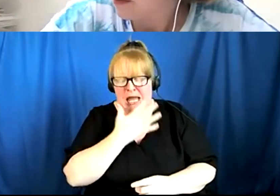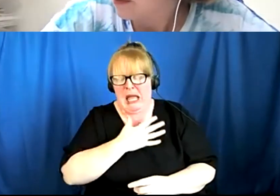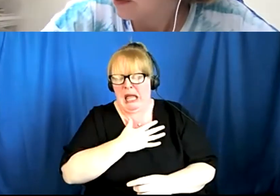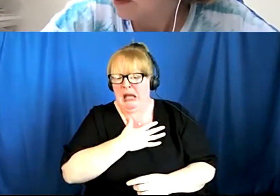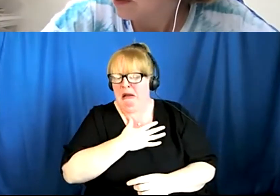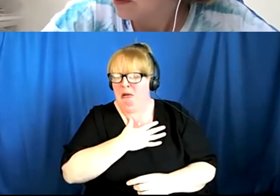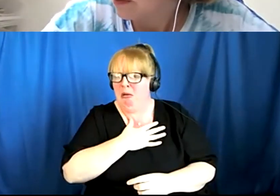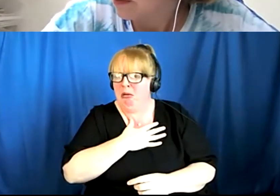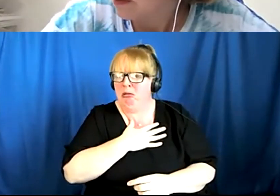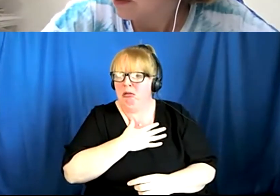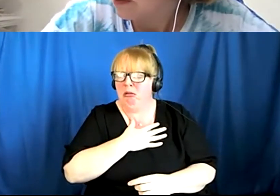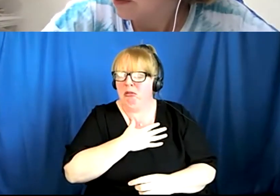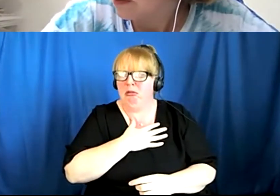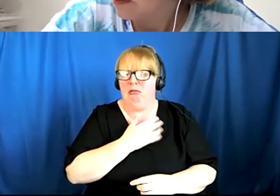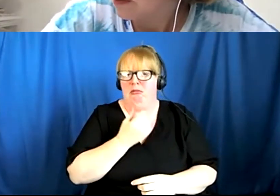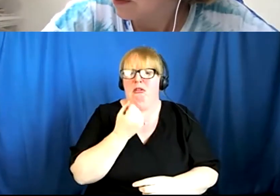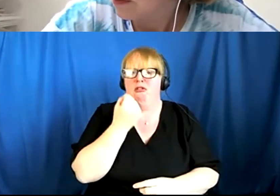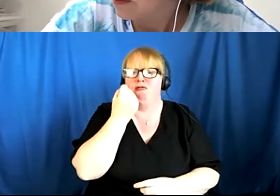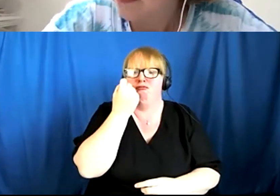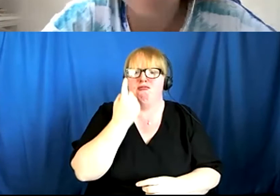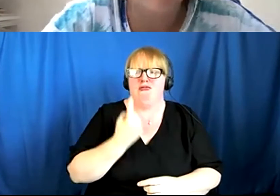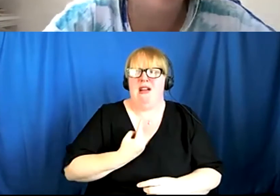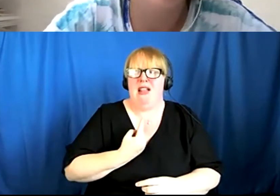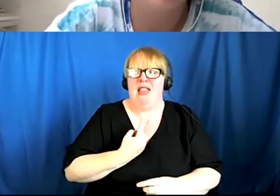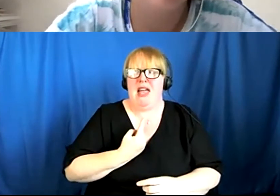moment of realisation like, yeah, what was motivating this idea in the